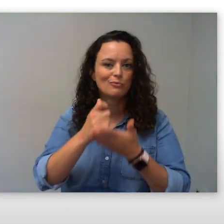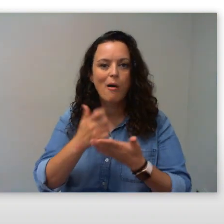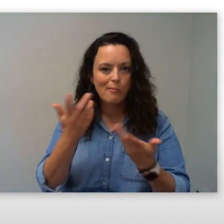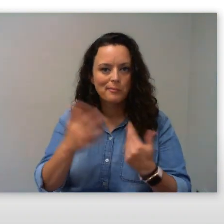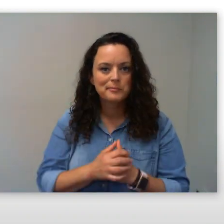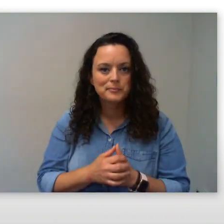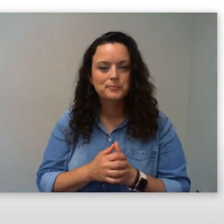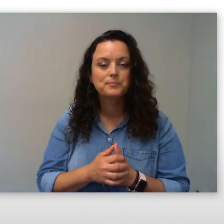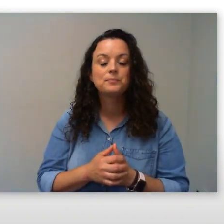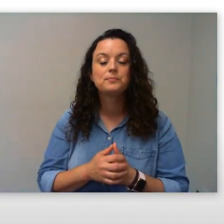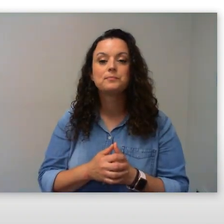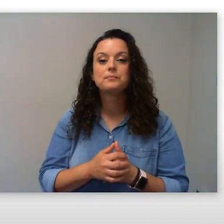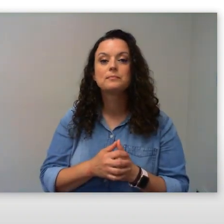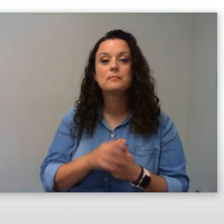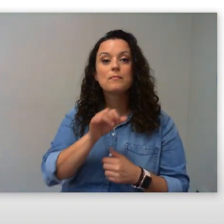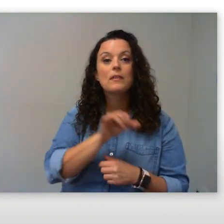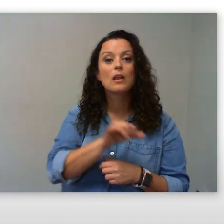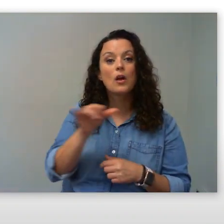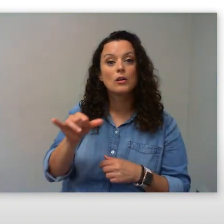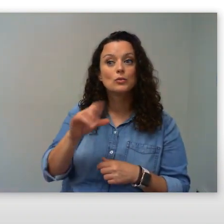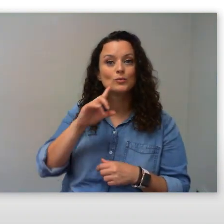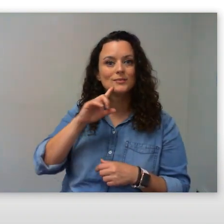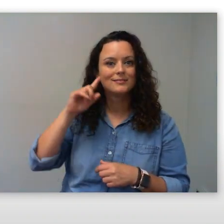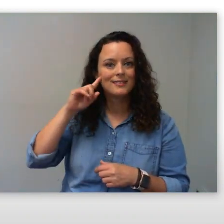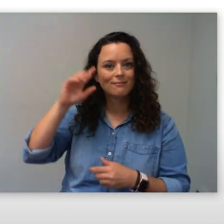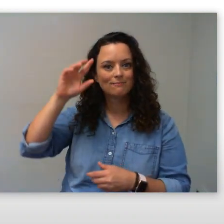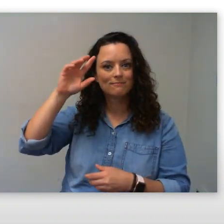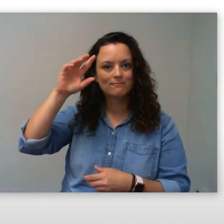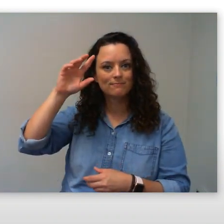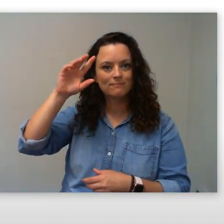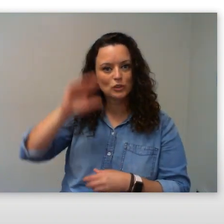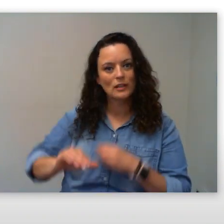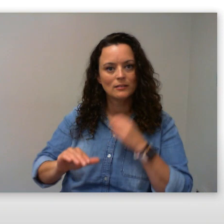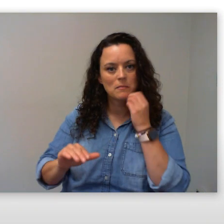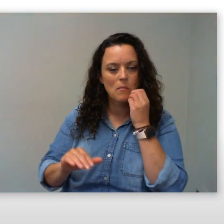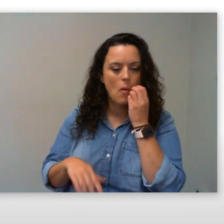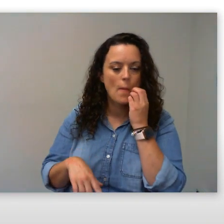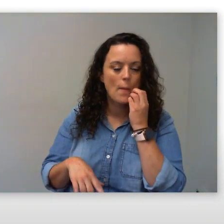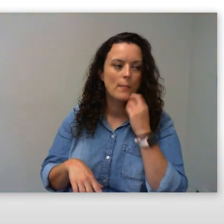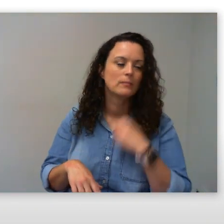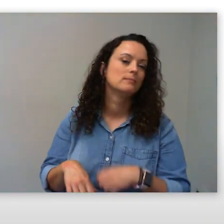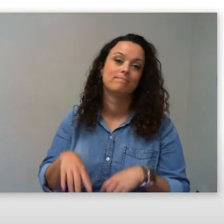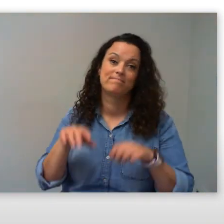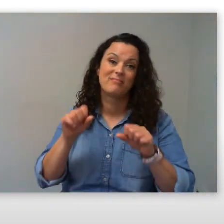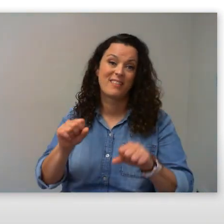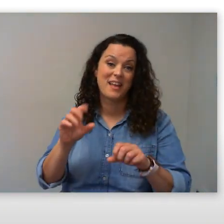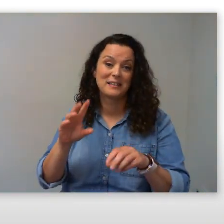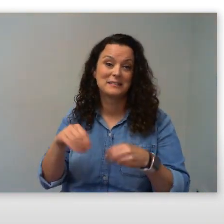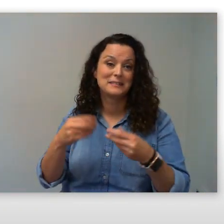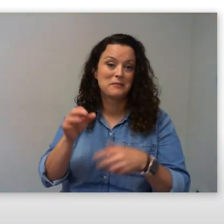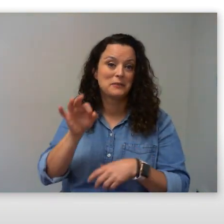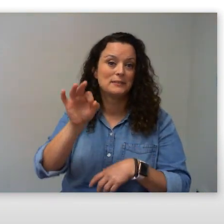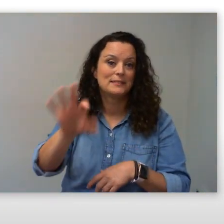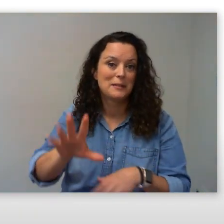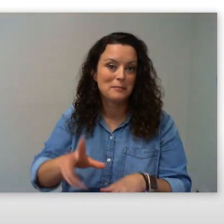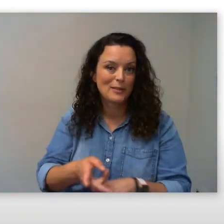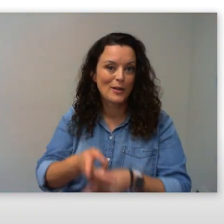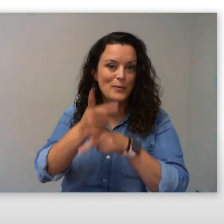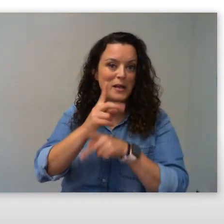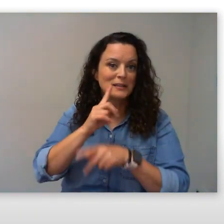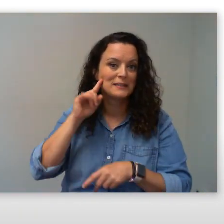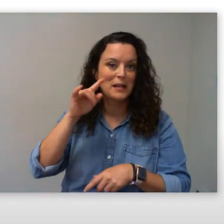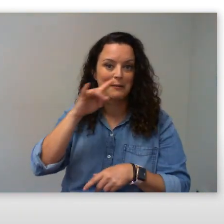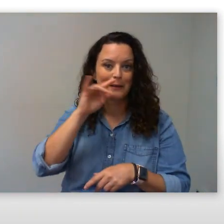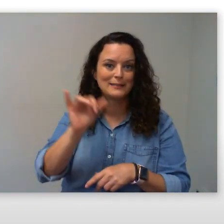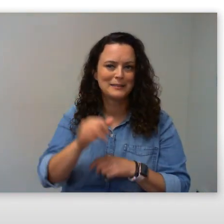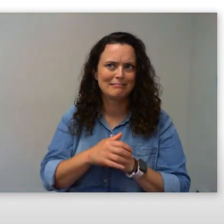i also have a deaf child so i've um i can give you tips on raising a deaf child too [laugh]